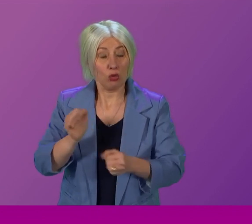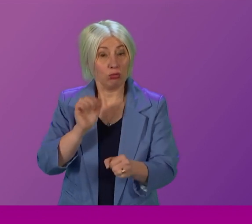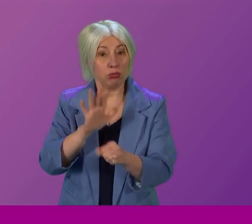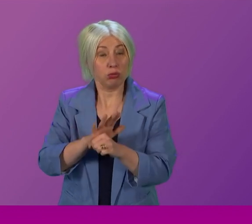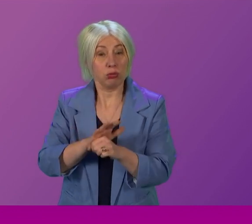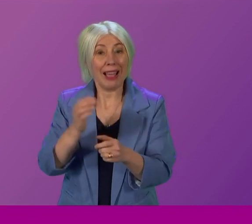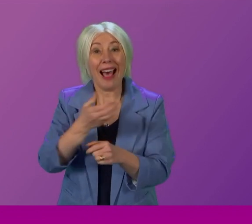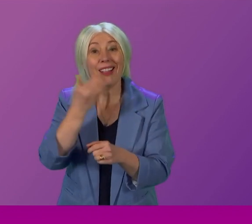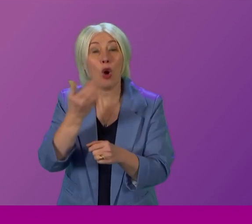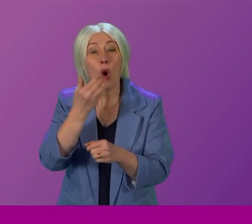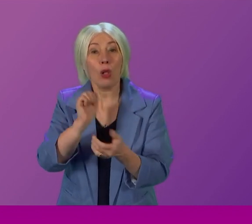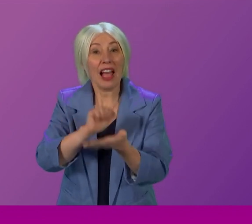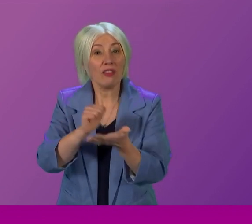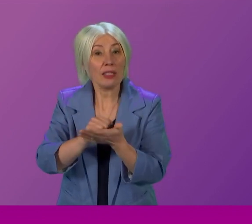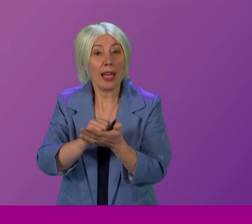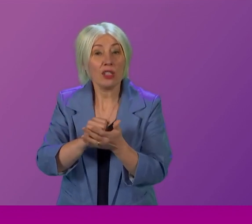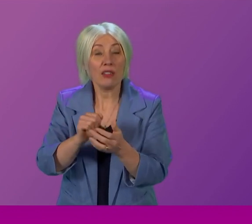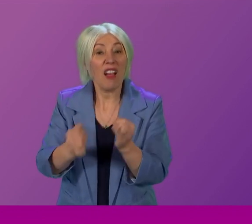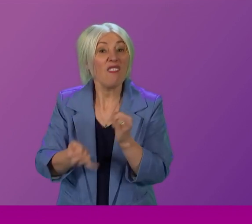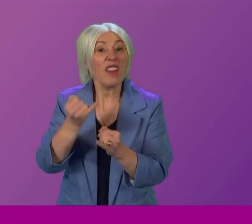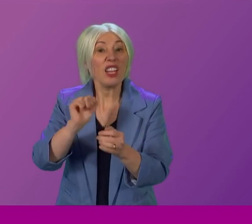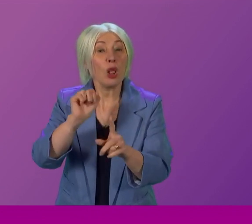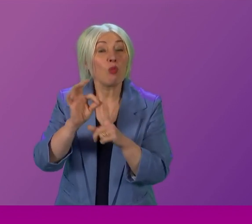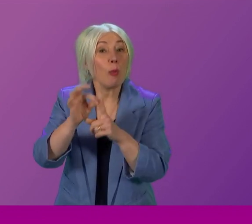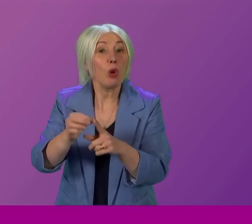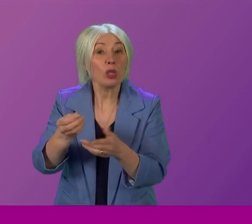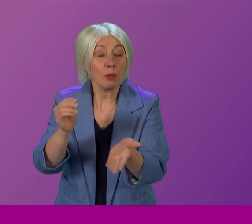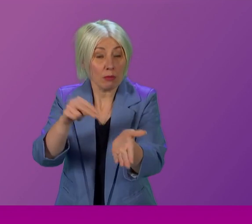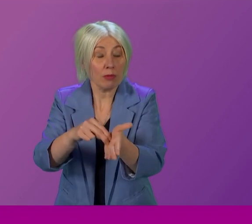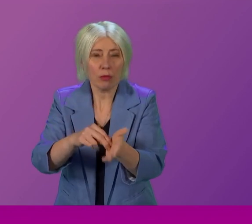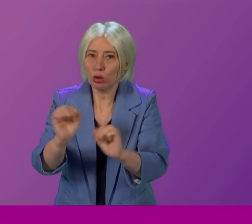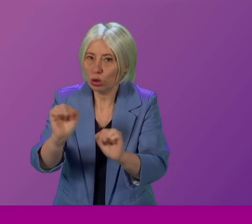and no final proposals have been lodged, does the First Minister agree that any potential